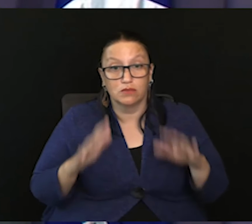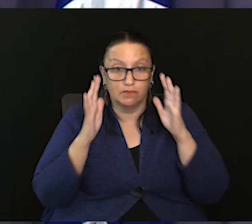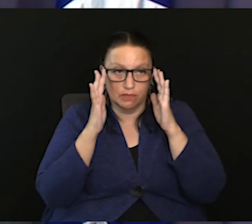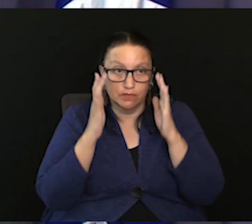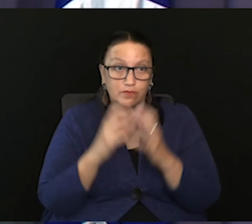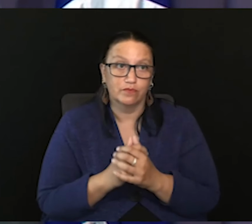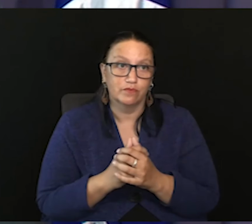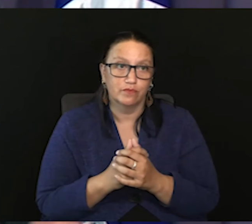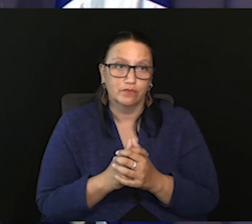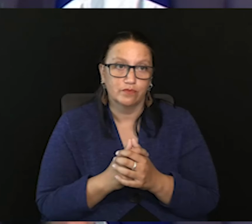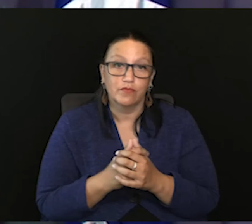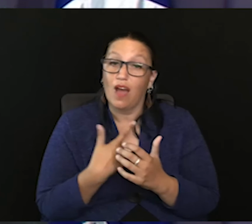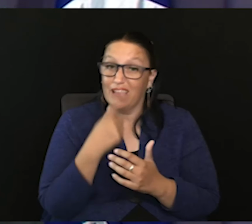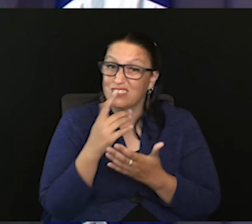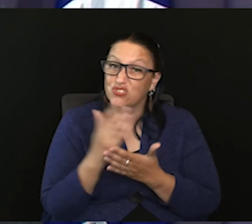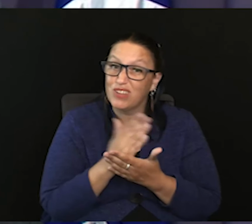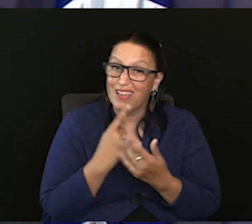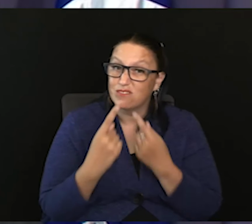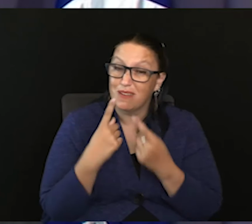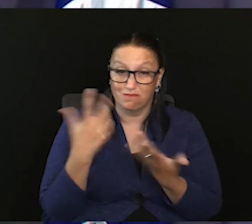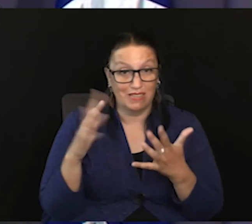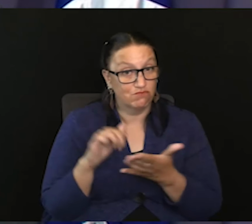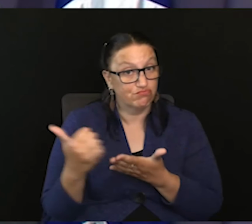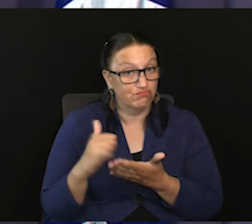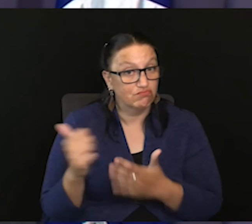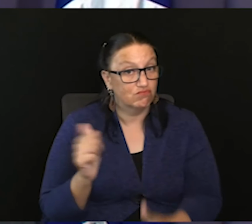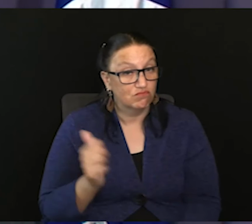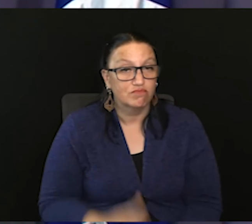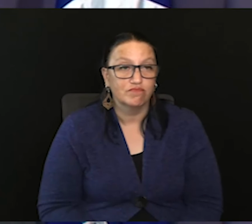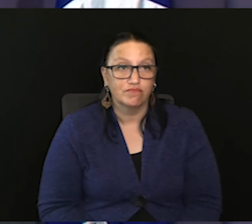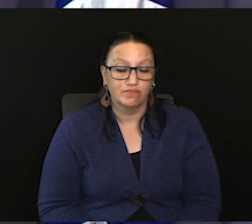And if you wish, I can actually share some of these studies because they've been published.